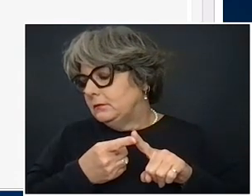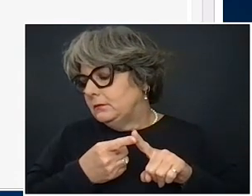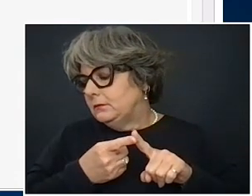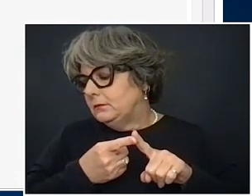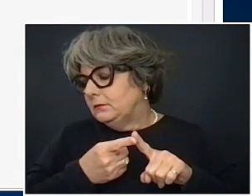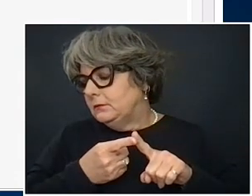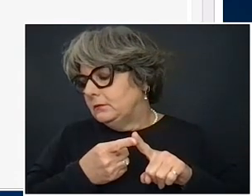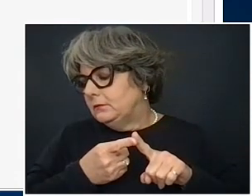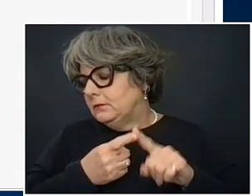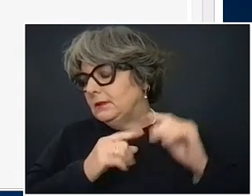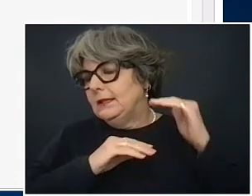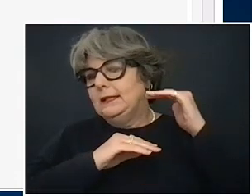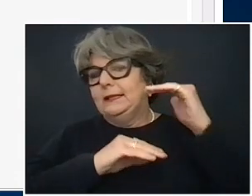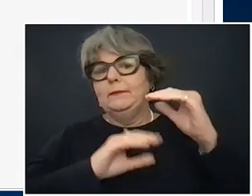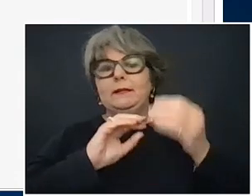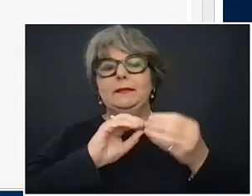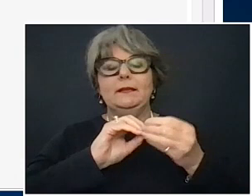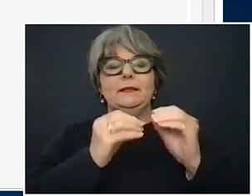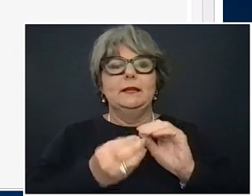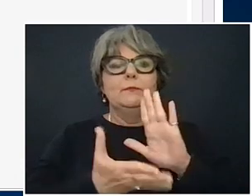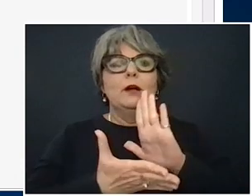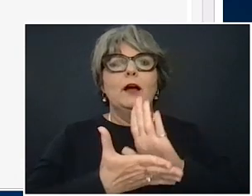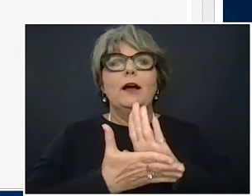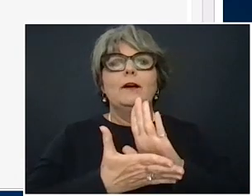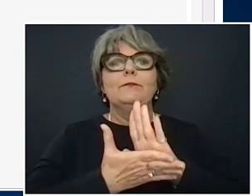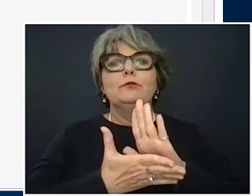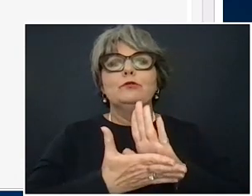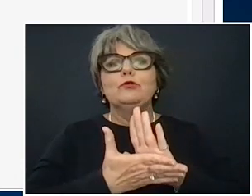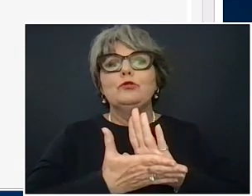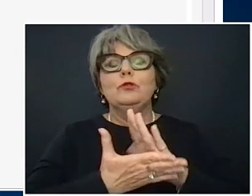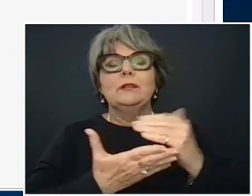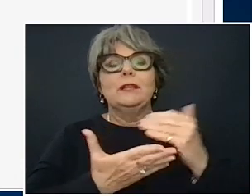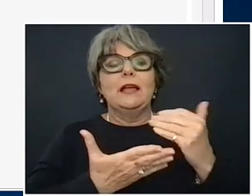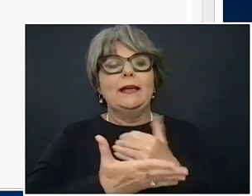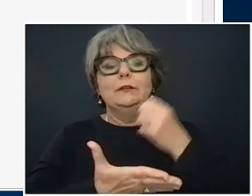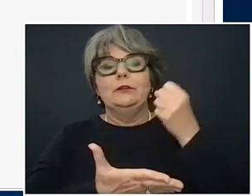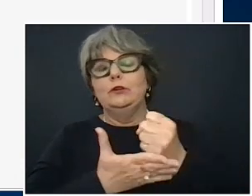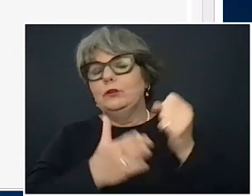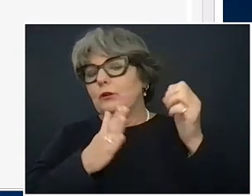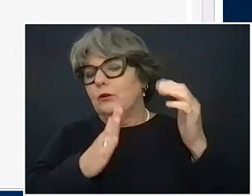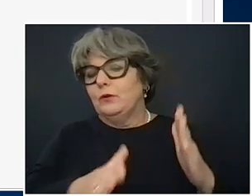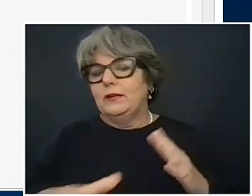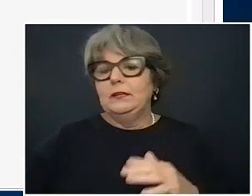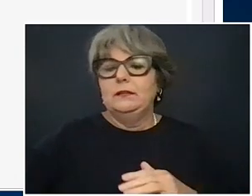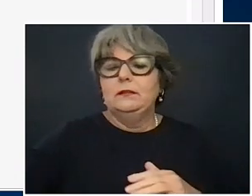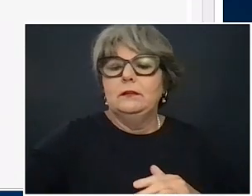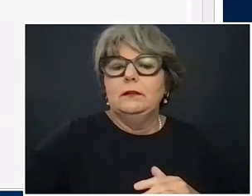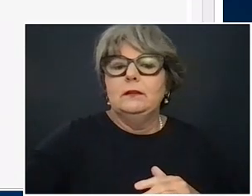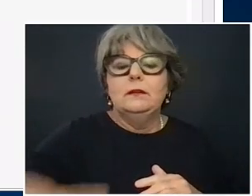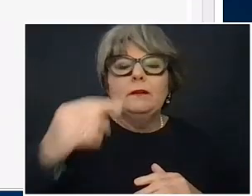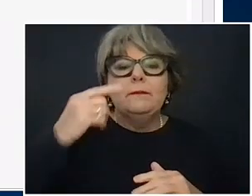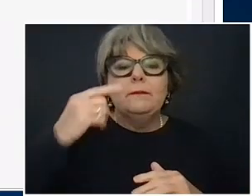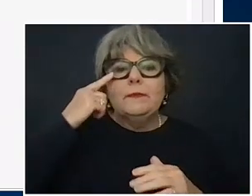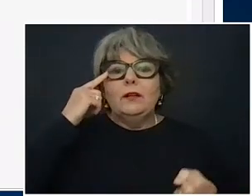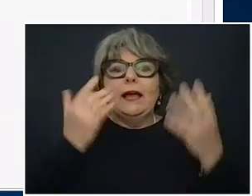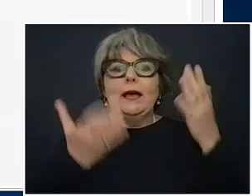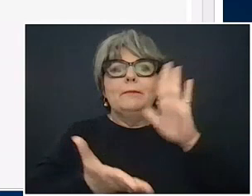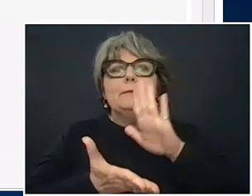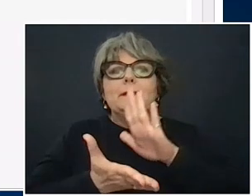schools that an accreditor, a new accreditor, could accredit based on how many schools that they accredited prior to getting recognition.